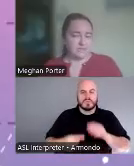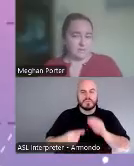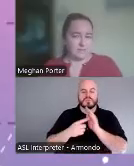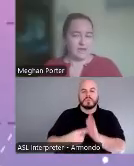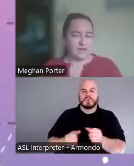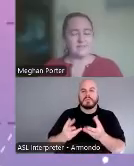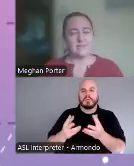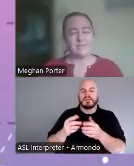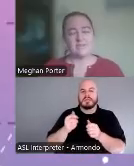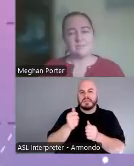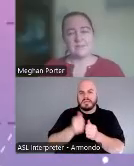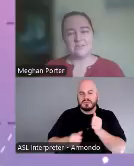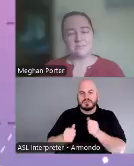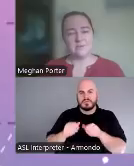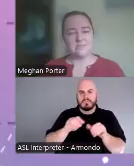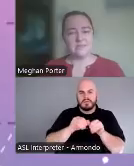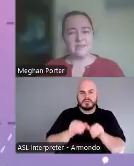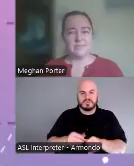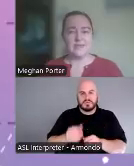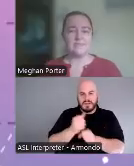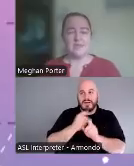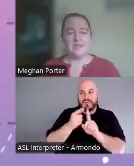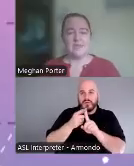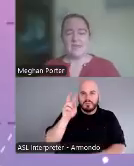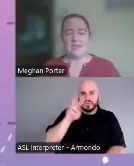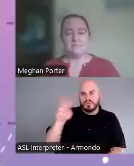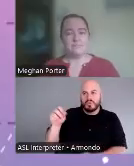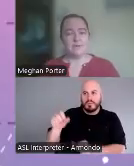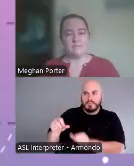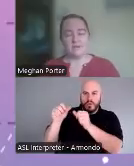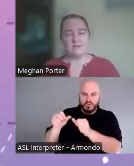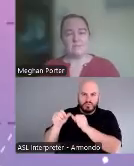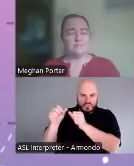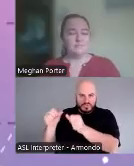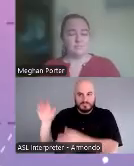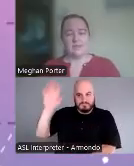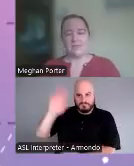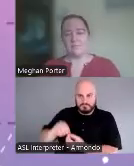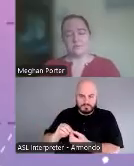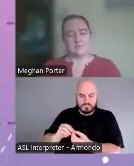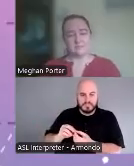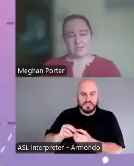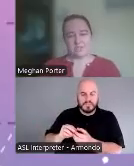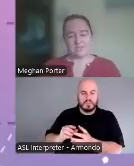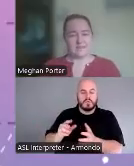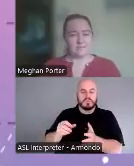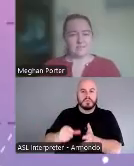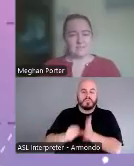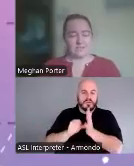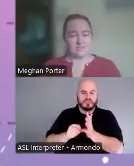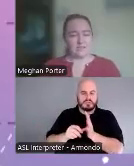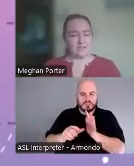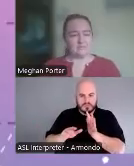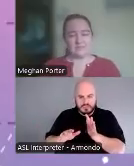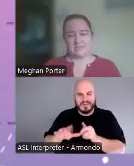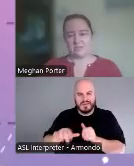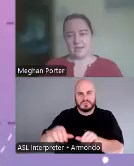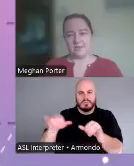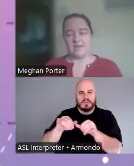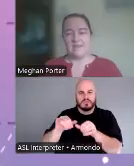we got on the 22 posts in the campaign. And by far, we got the most impressions. That was the metric that really stood out.